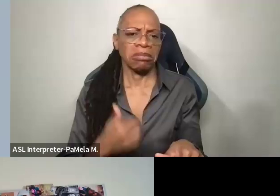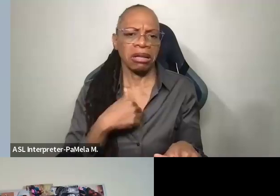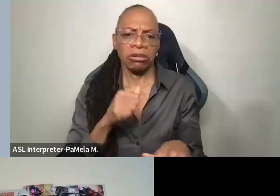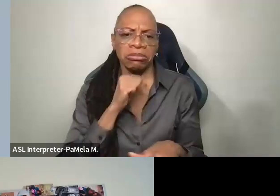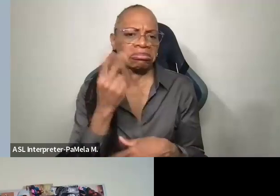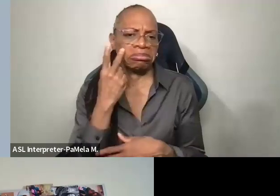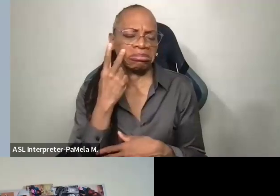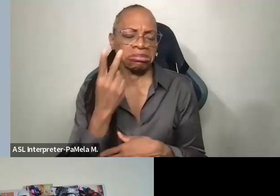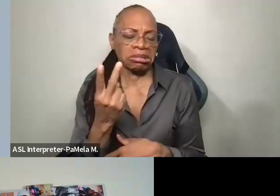Okay.